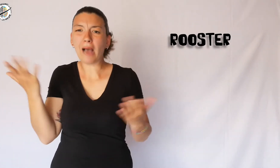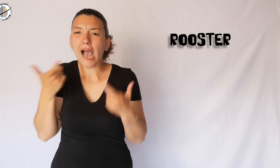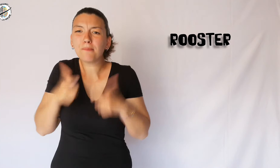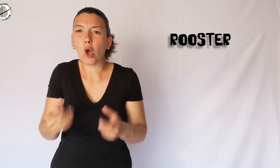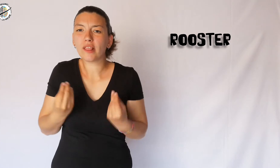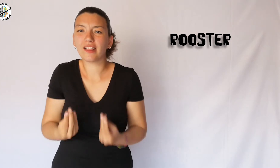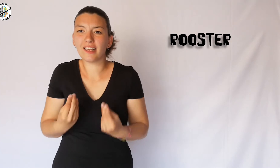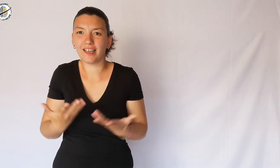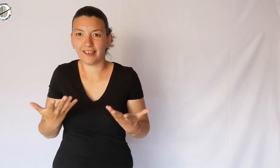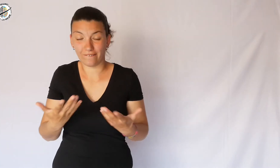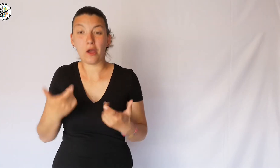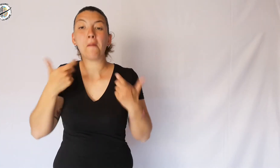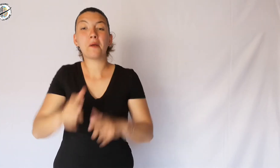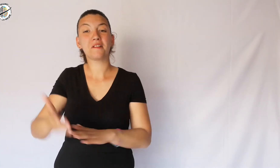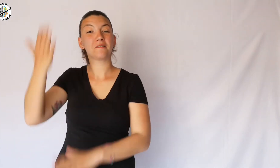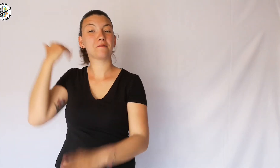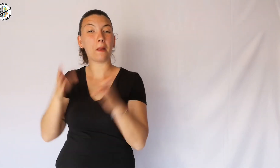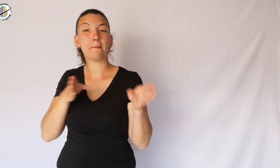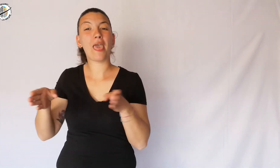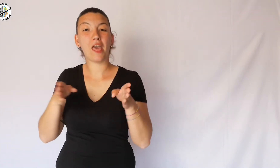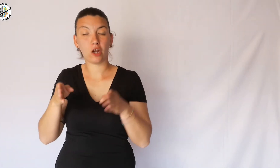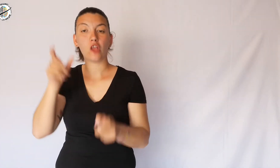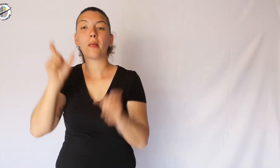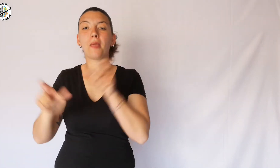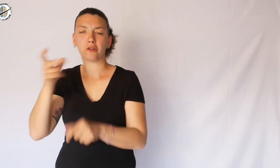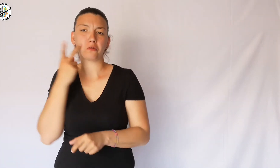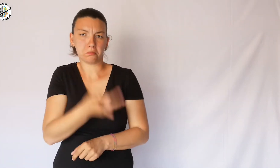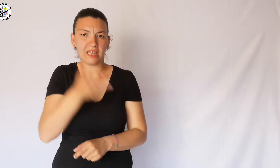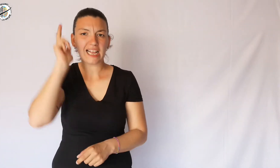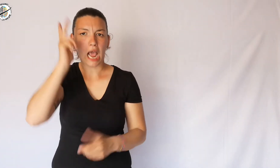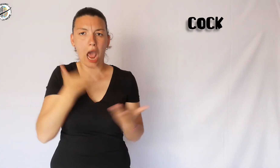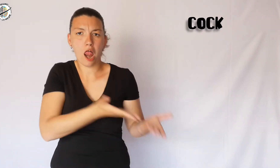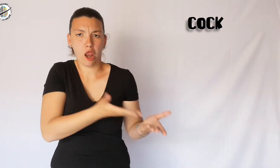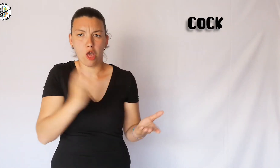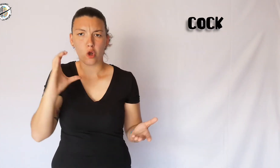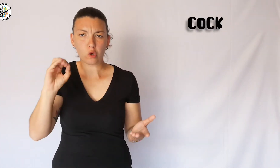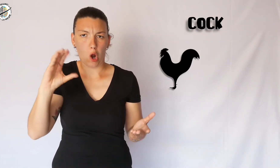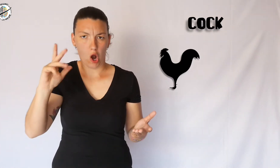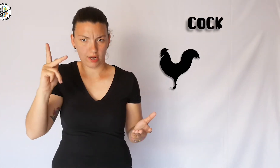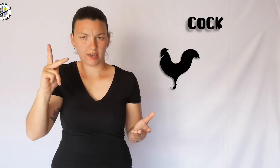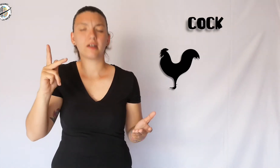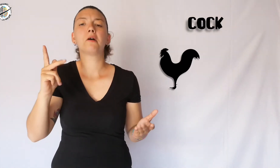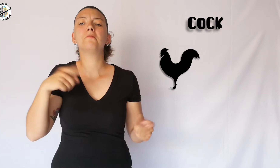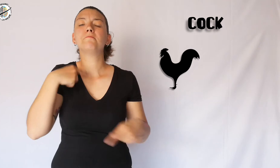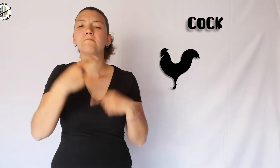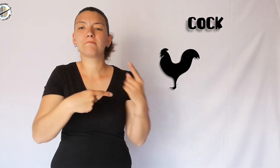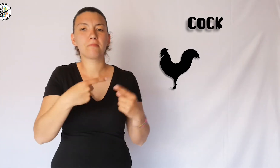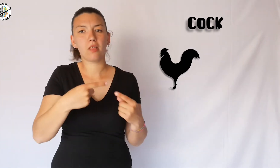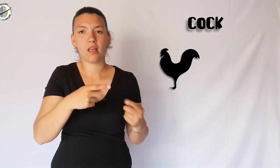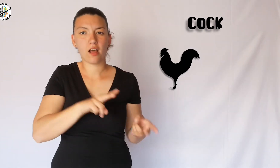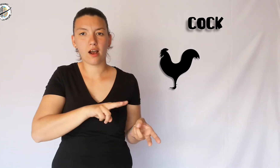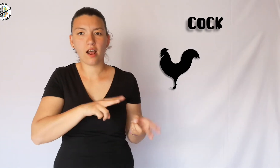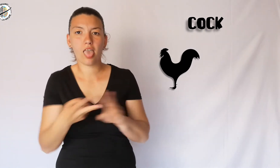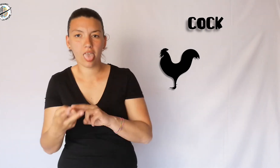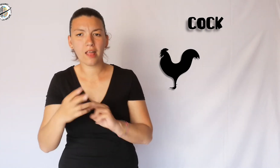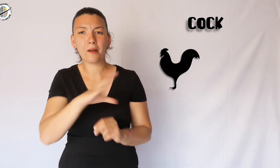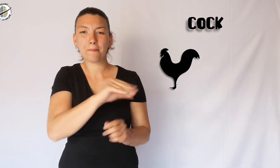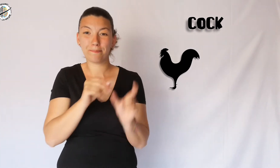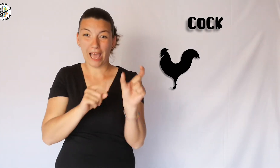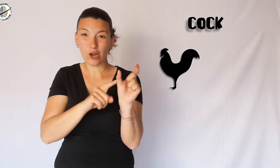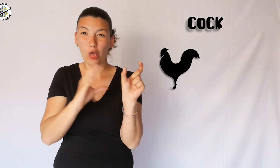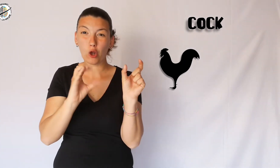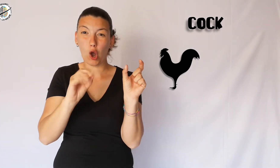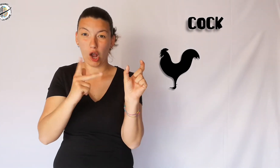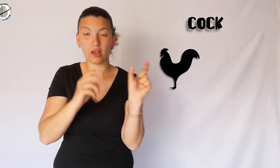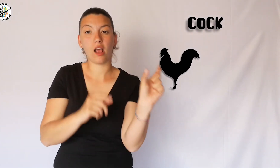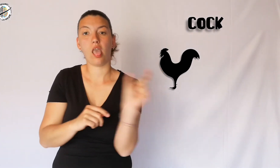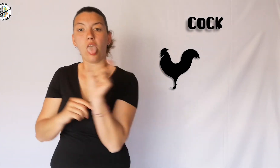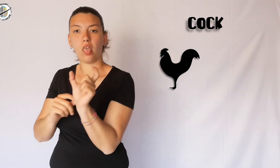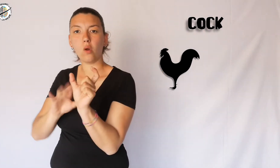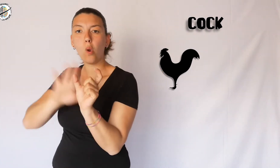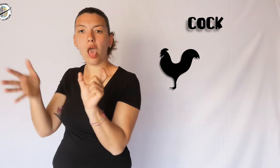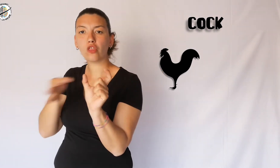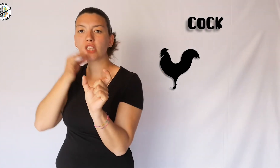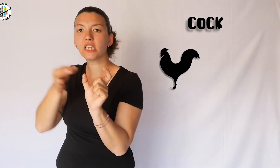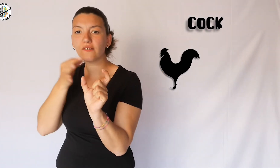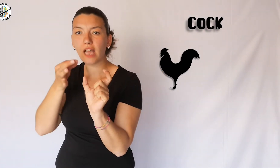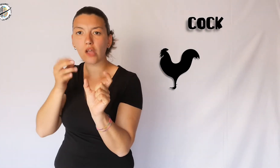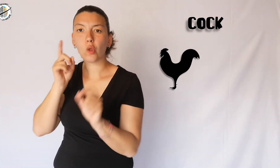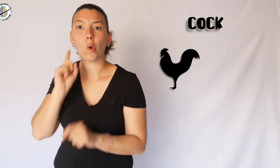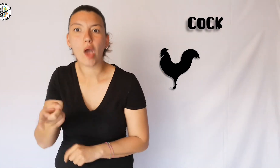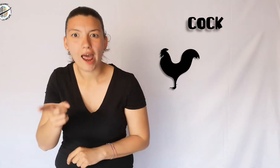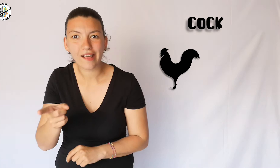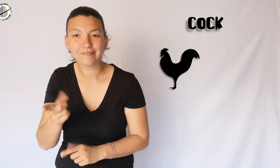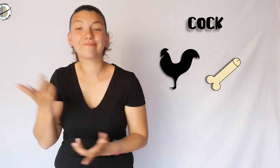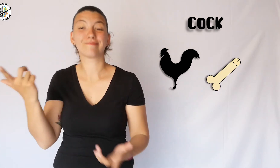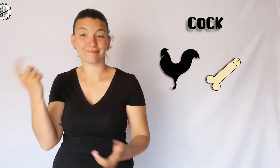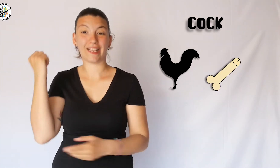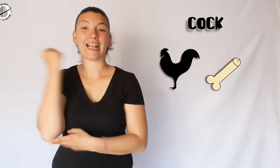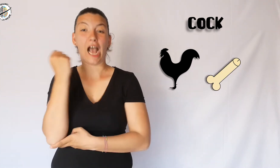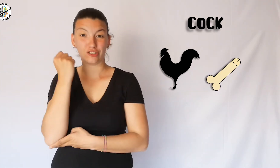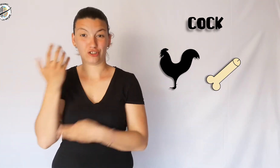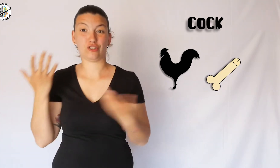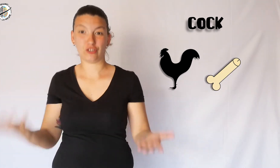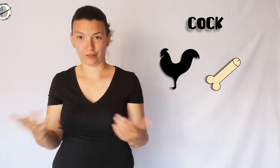because even if it referred to the rooster over time it was combined with another meaning, that is "cock".